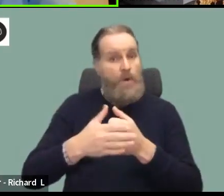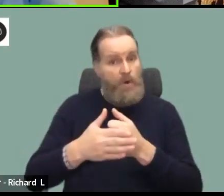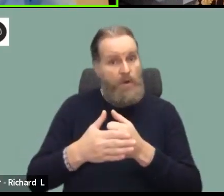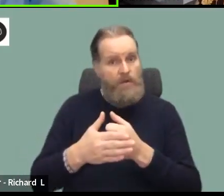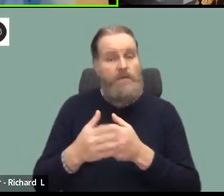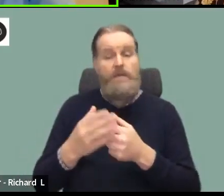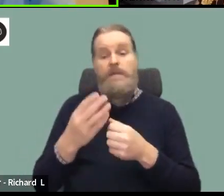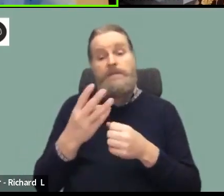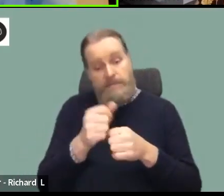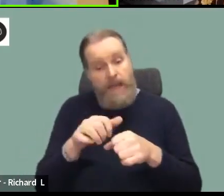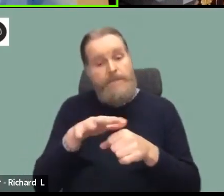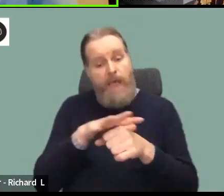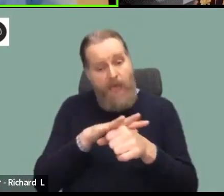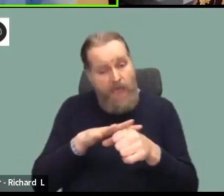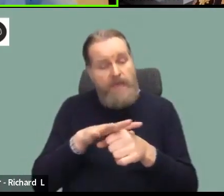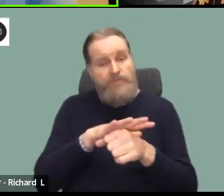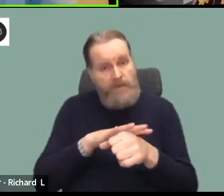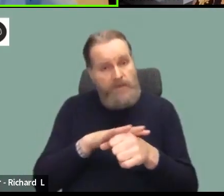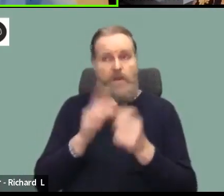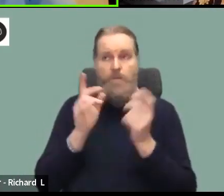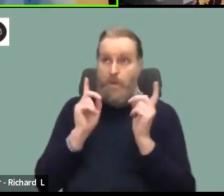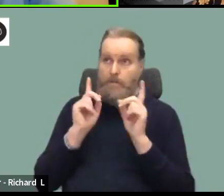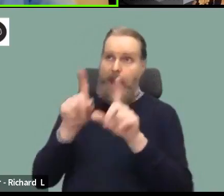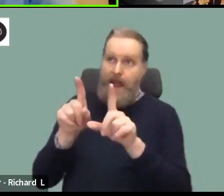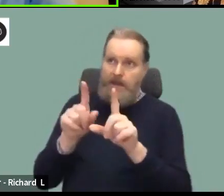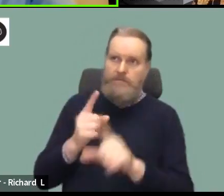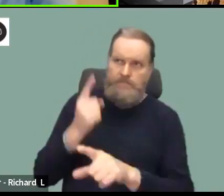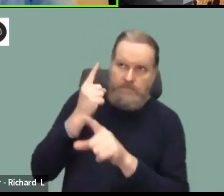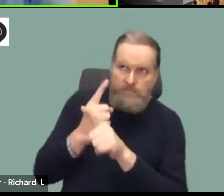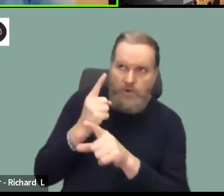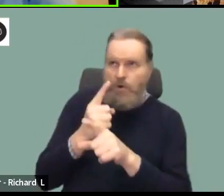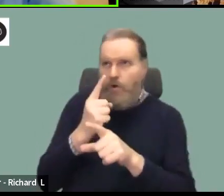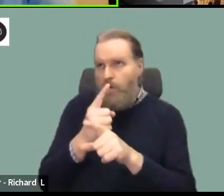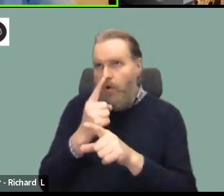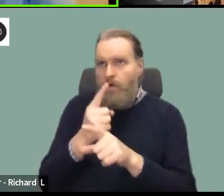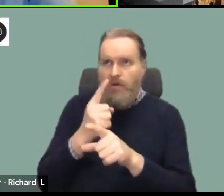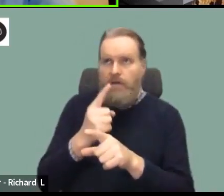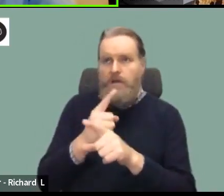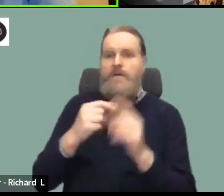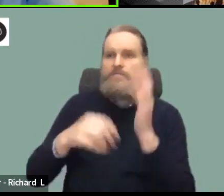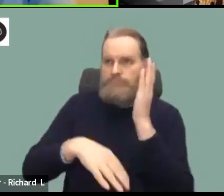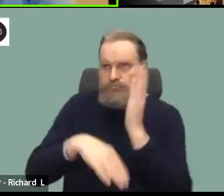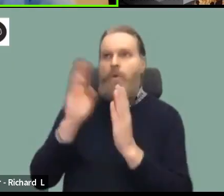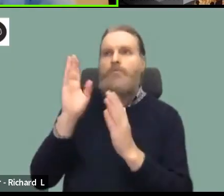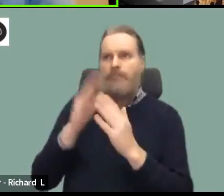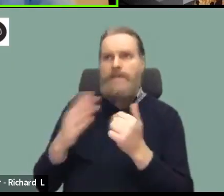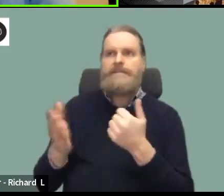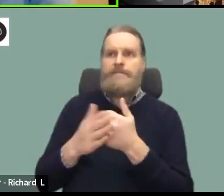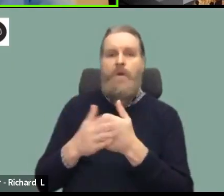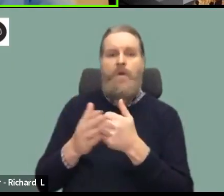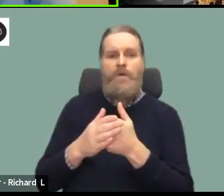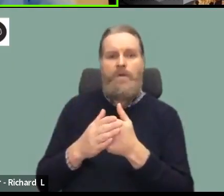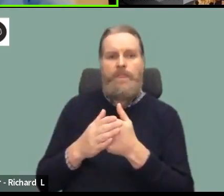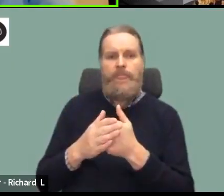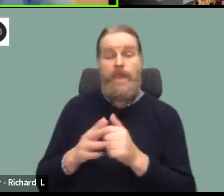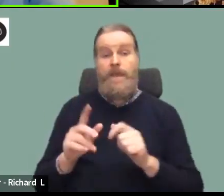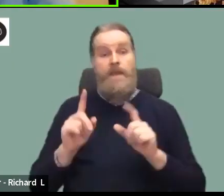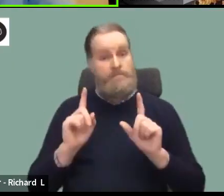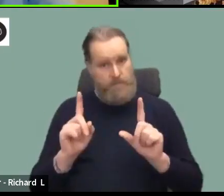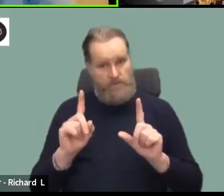open for further talks, and indeed I think on some of the areas in dispute. We believe that it is Possible that we may be able to make some Progress. at some